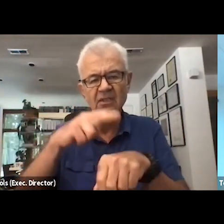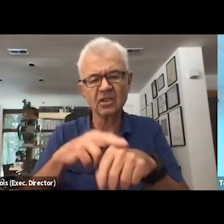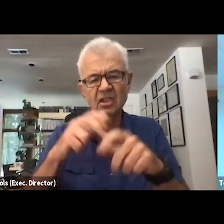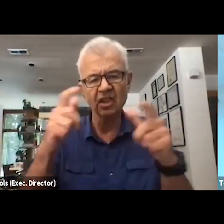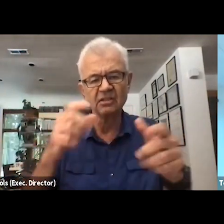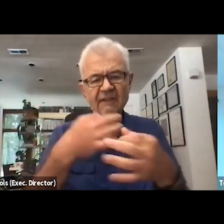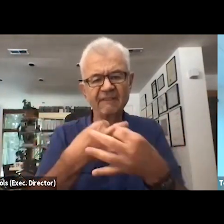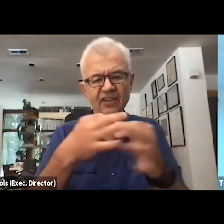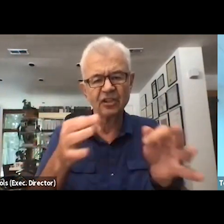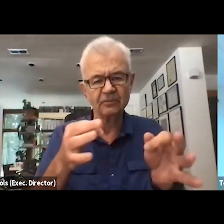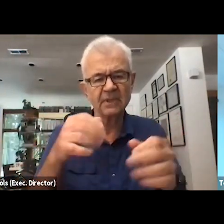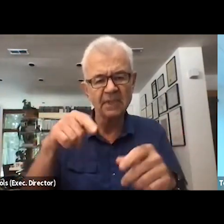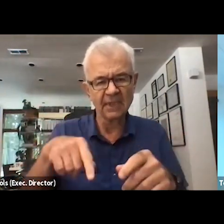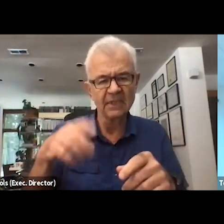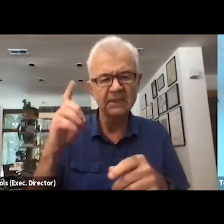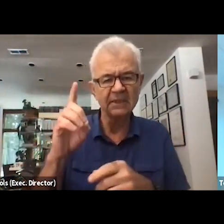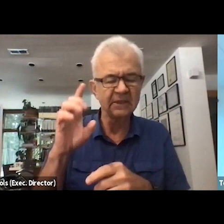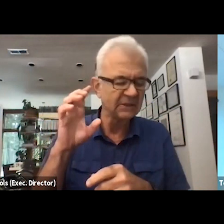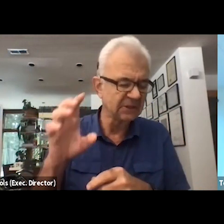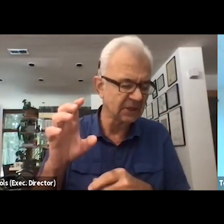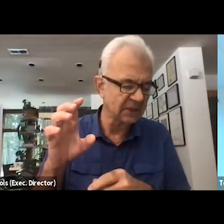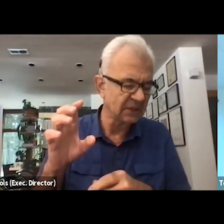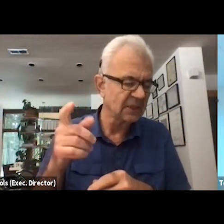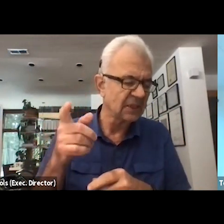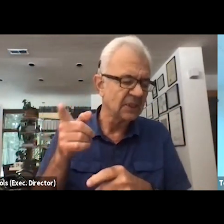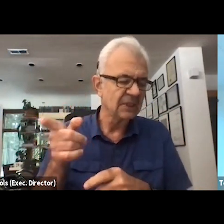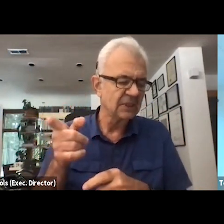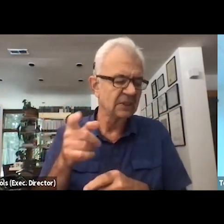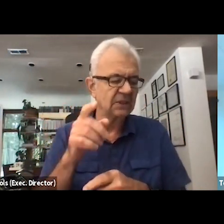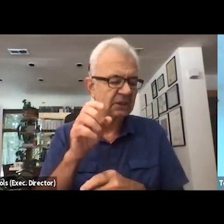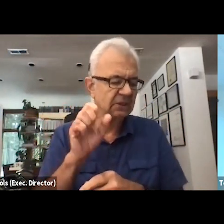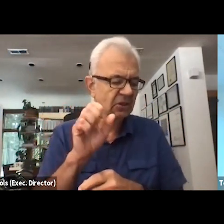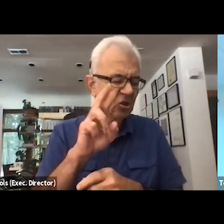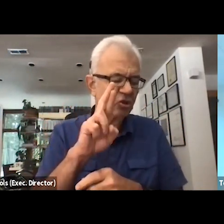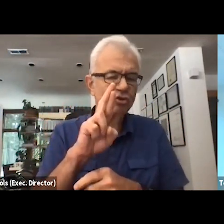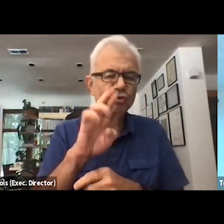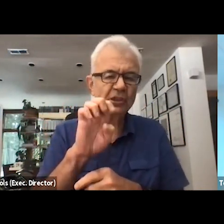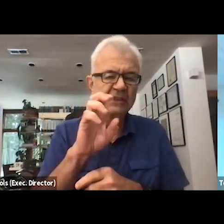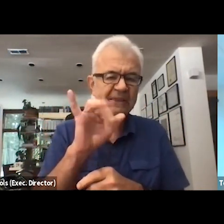Page, and it’s one of the nation's largest architecture firms, based here in D.C.